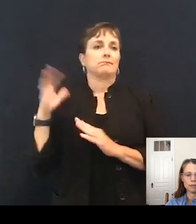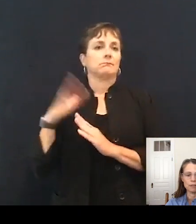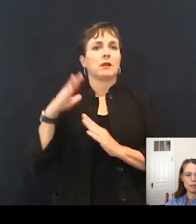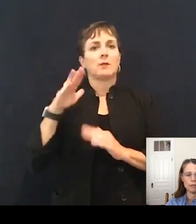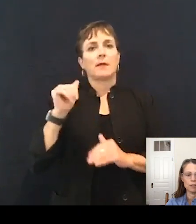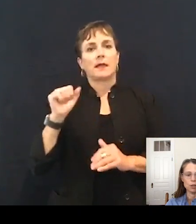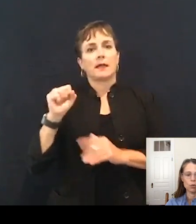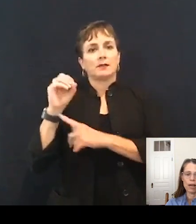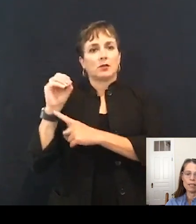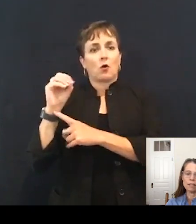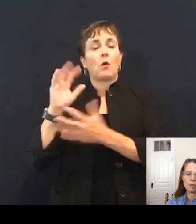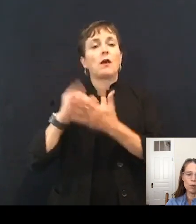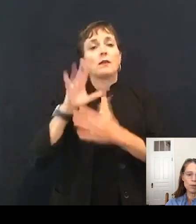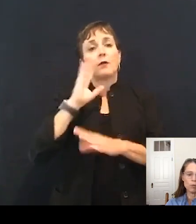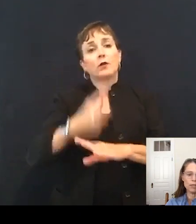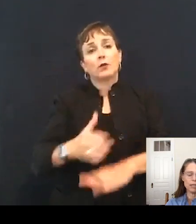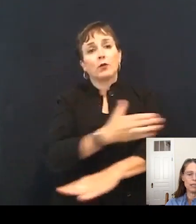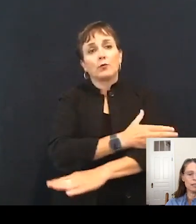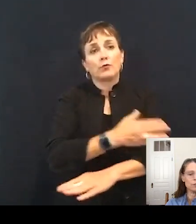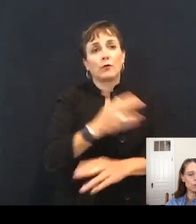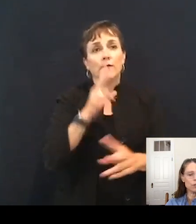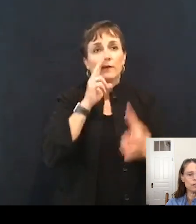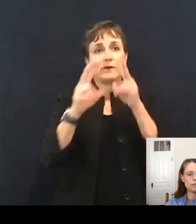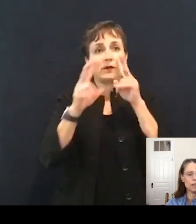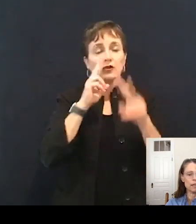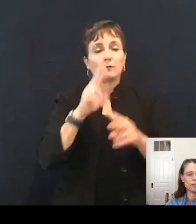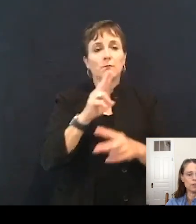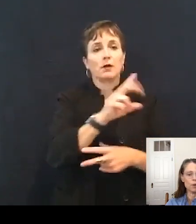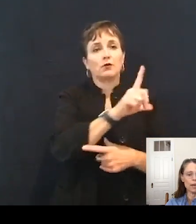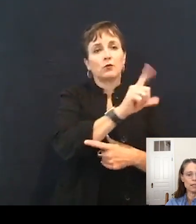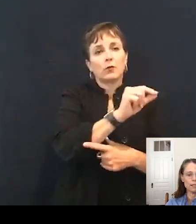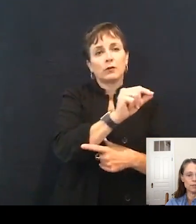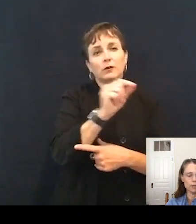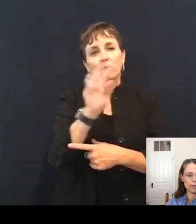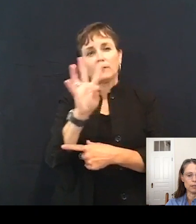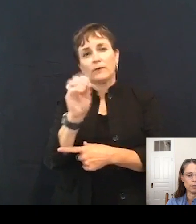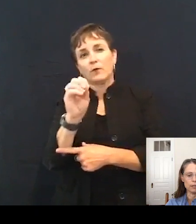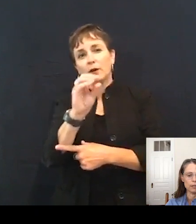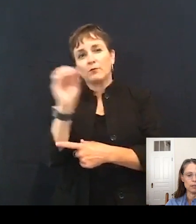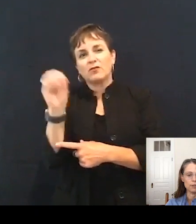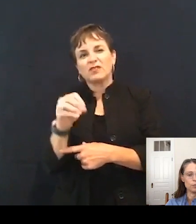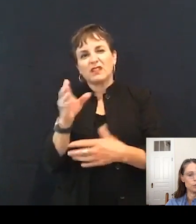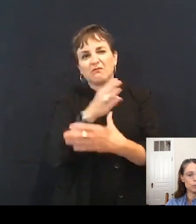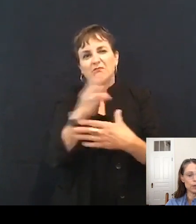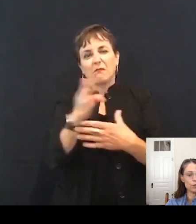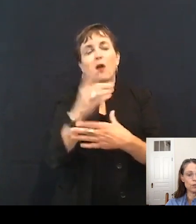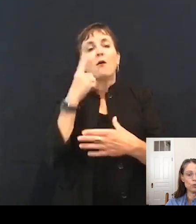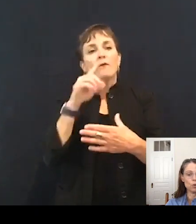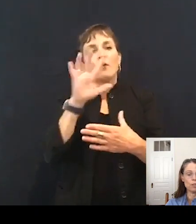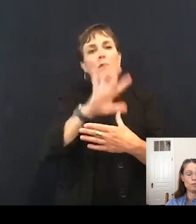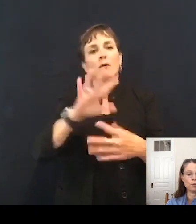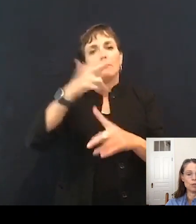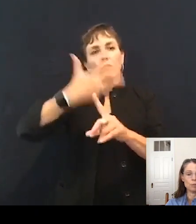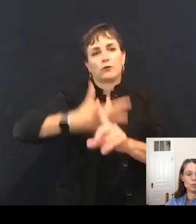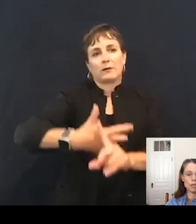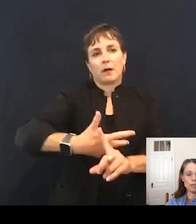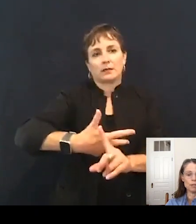We're asking whether we can increase the ASO activity to be better than 20 to 40%,